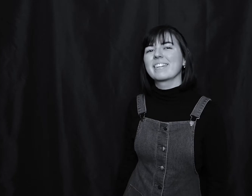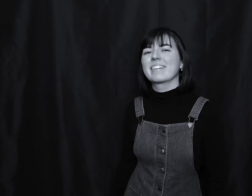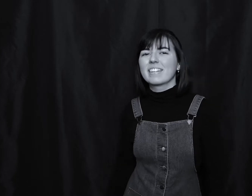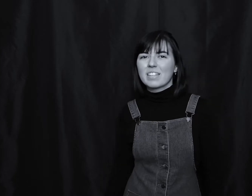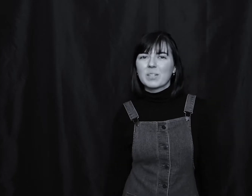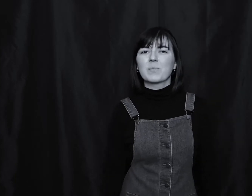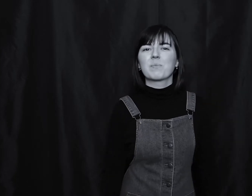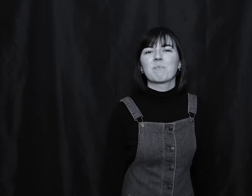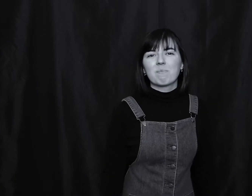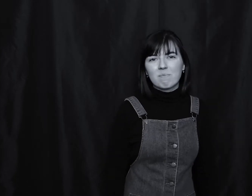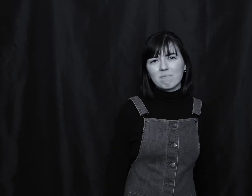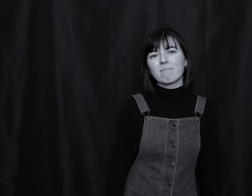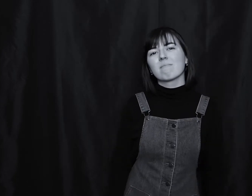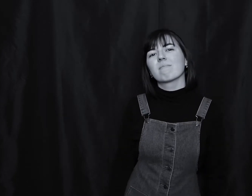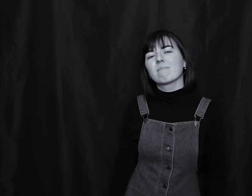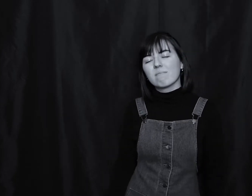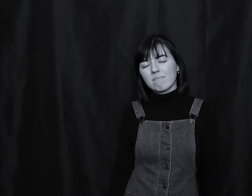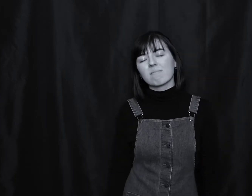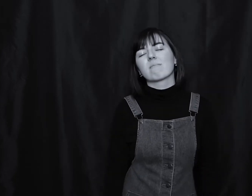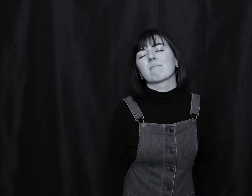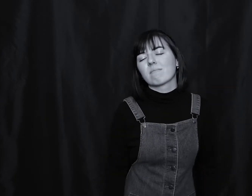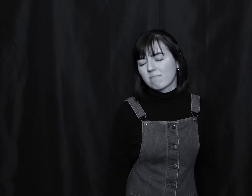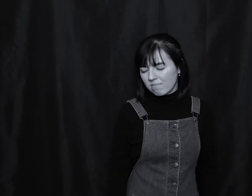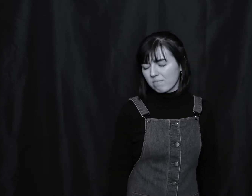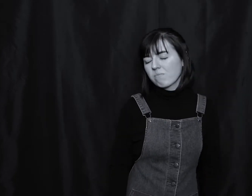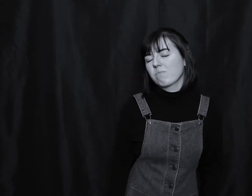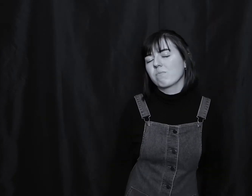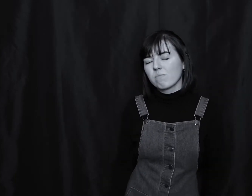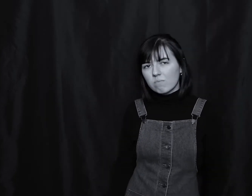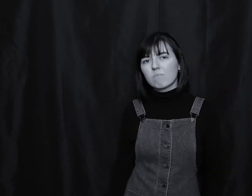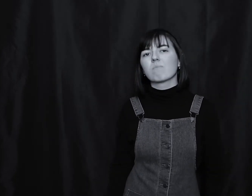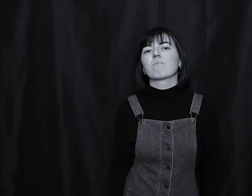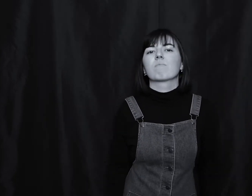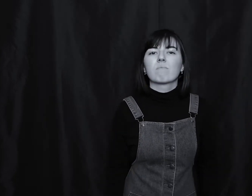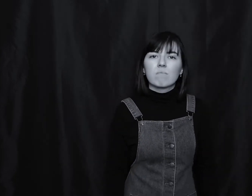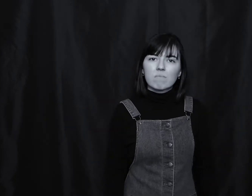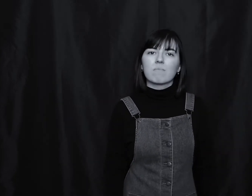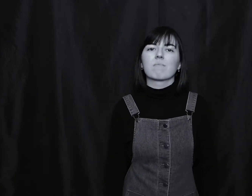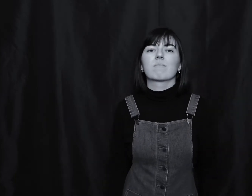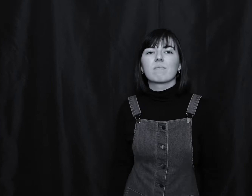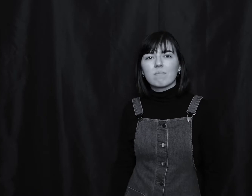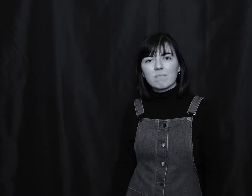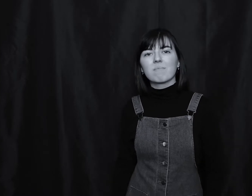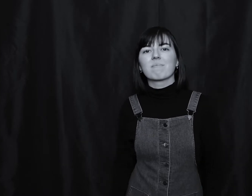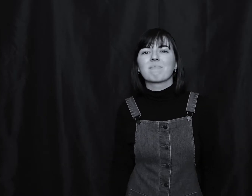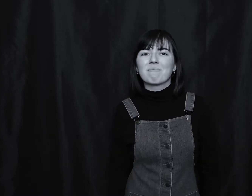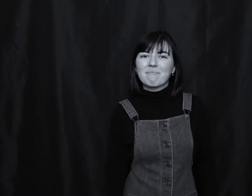*music*